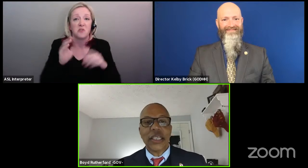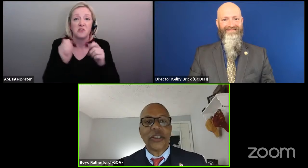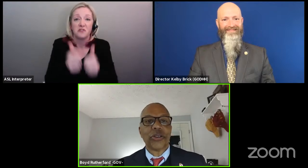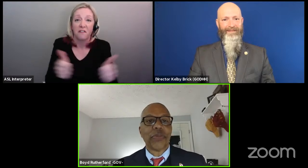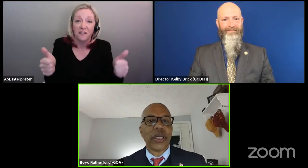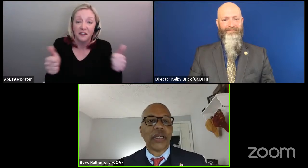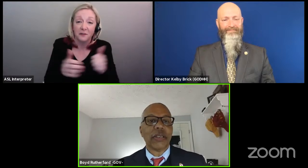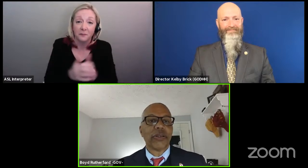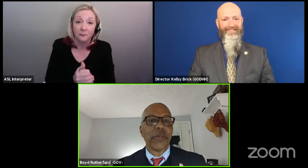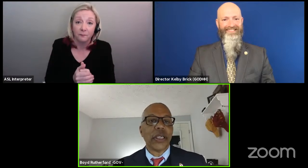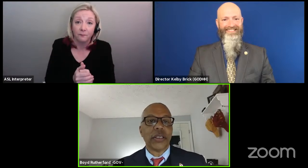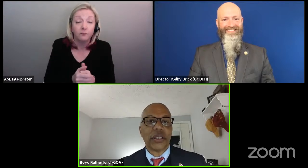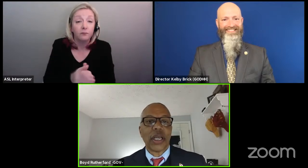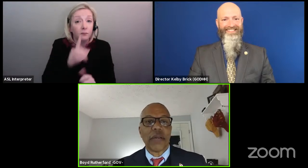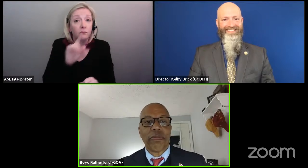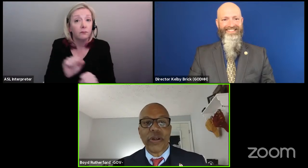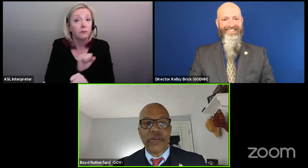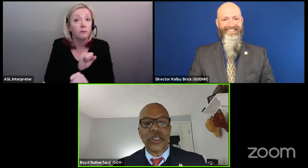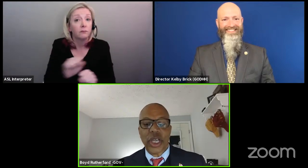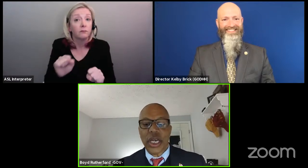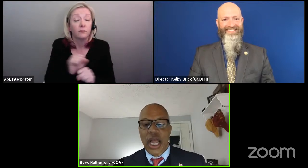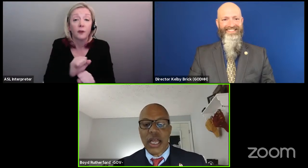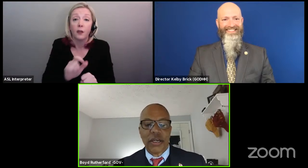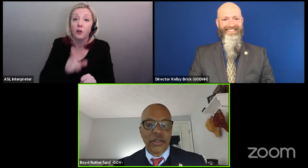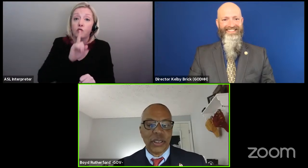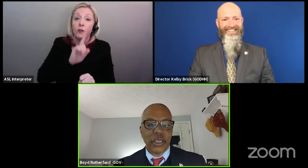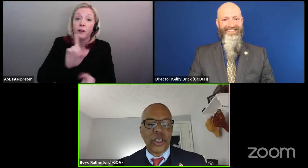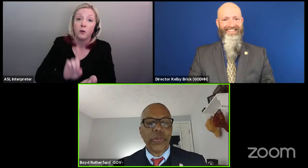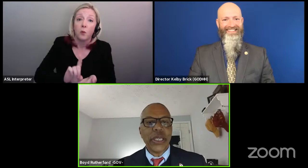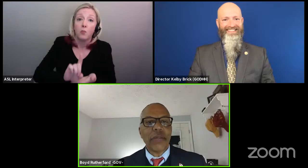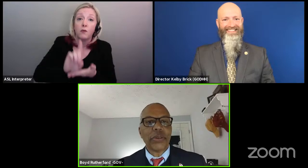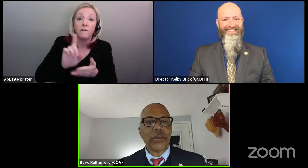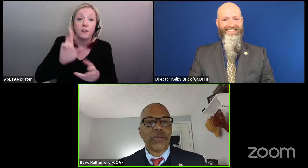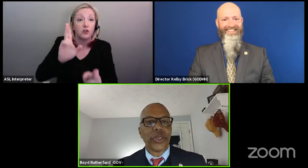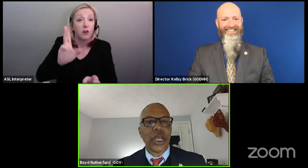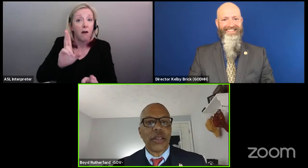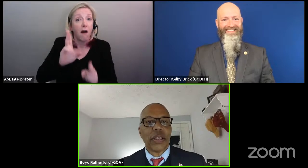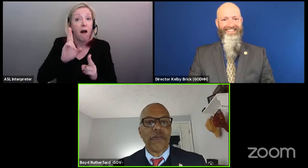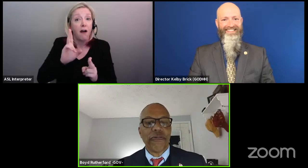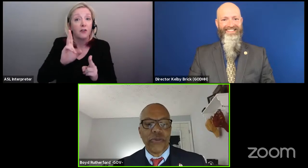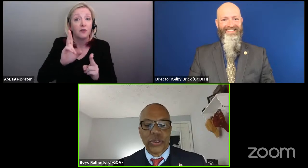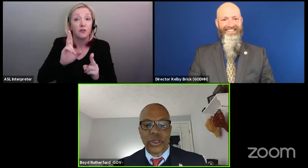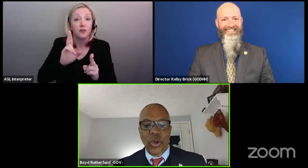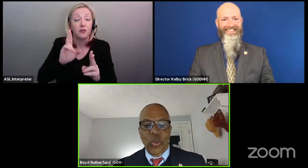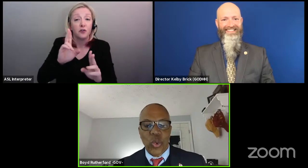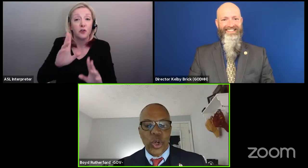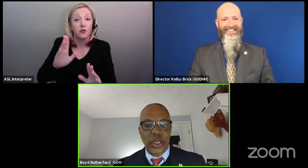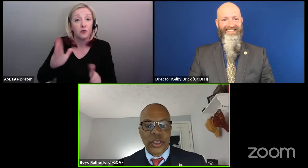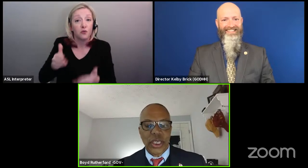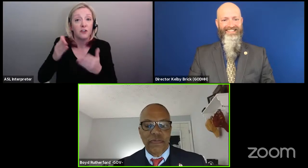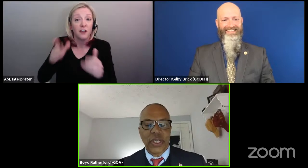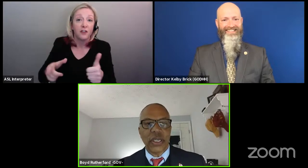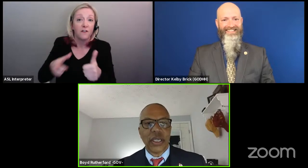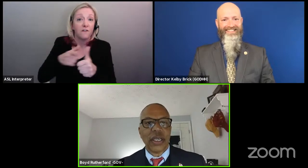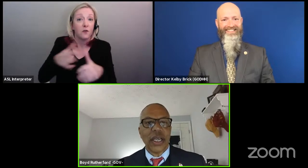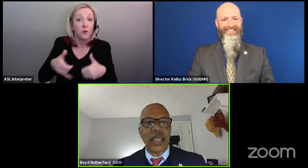is a tremendous privilege and honor to be able to present the first award this evening,